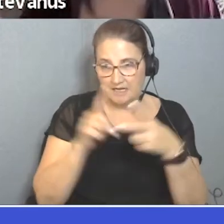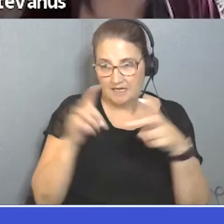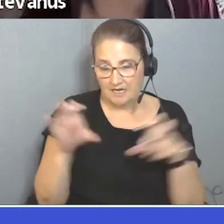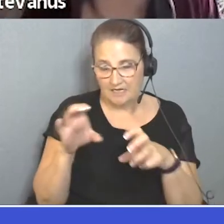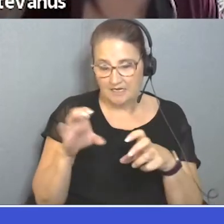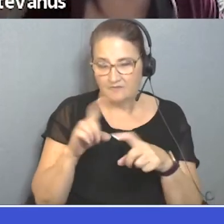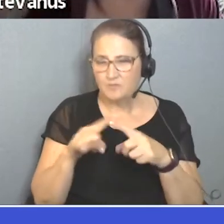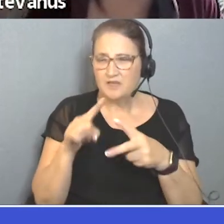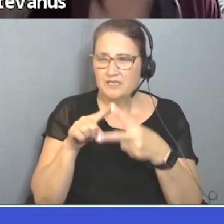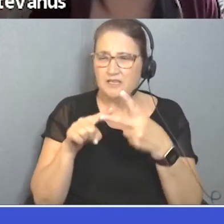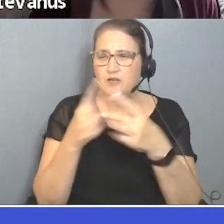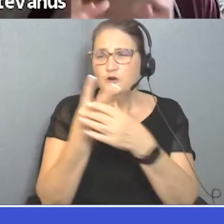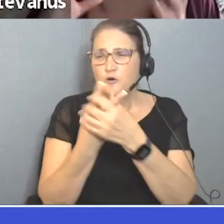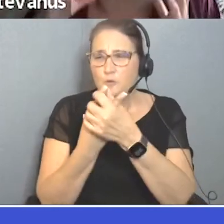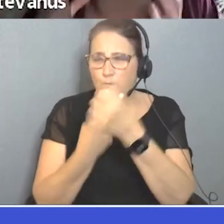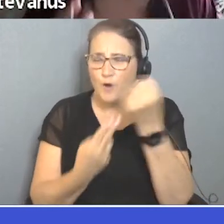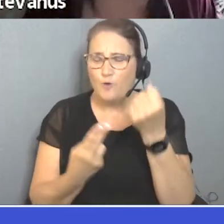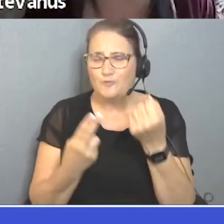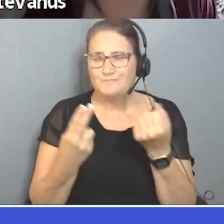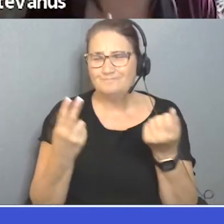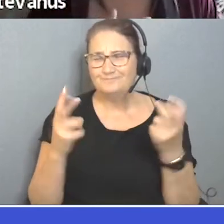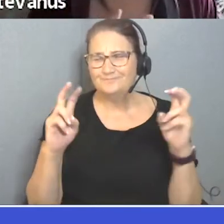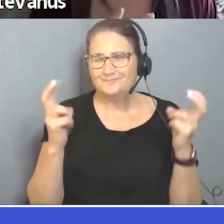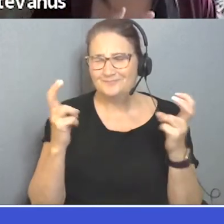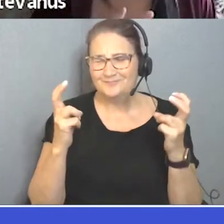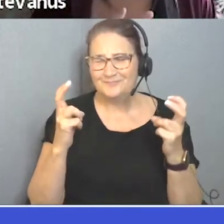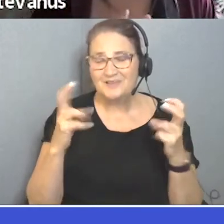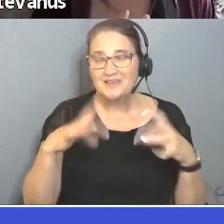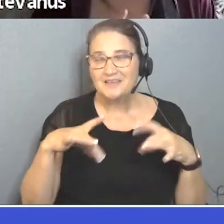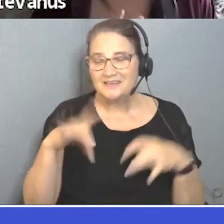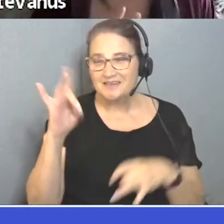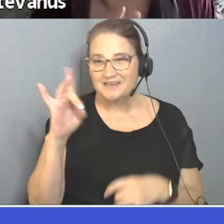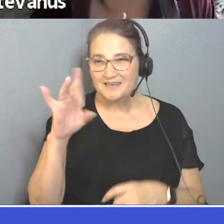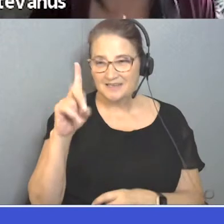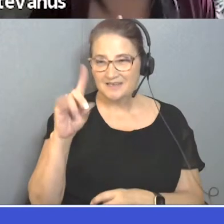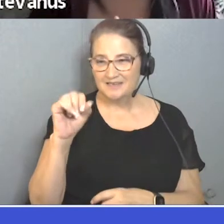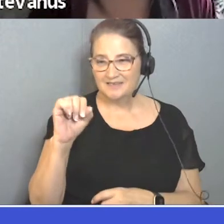what I would consider discovery activities, which is an important part